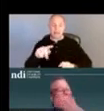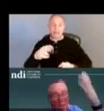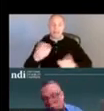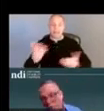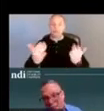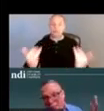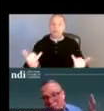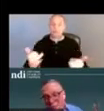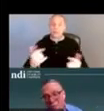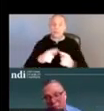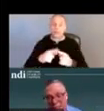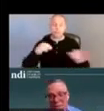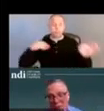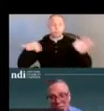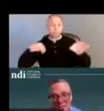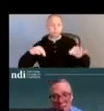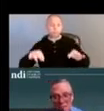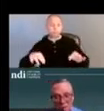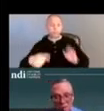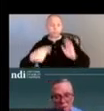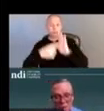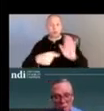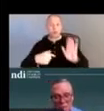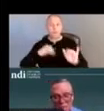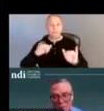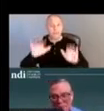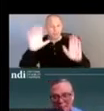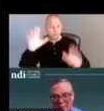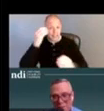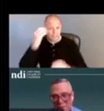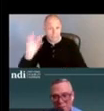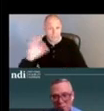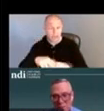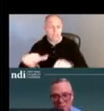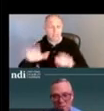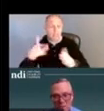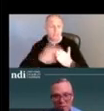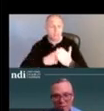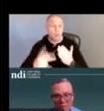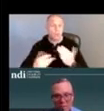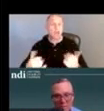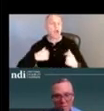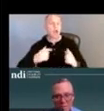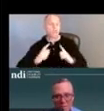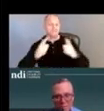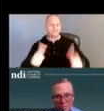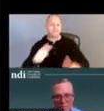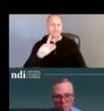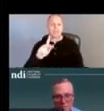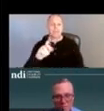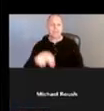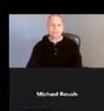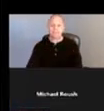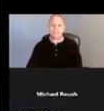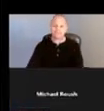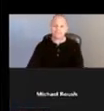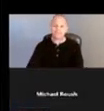with us other information on the program. With that, I'm going to turn it over to you, Ken.